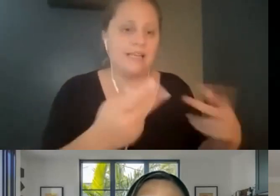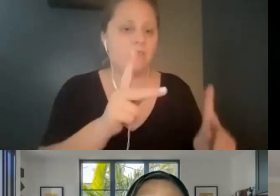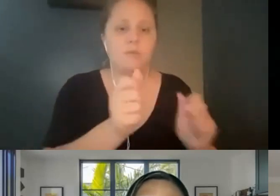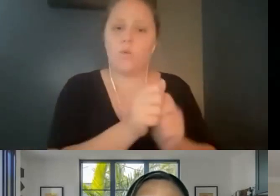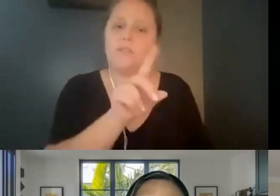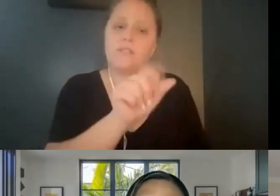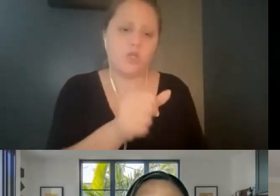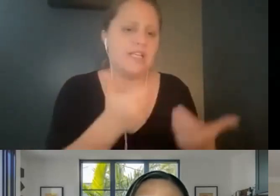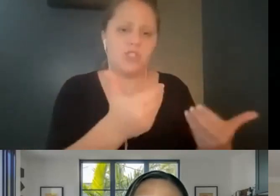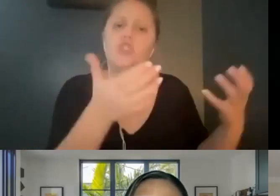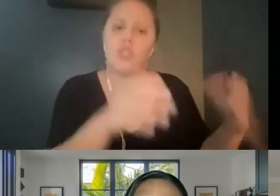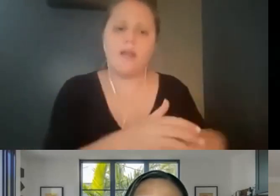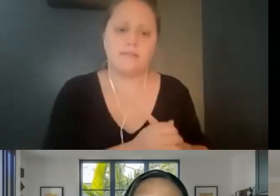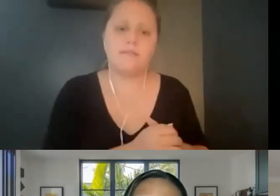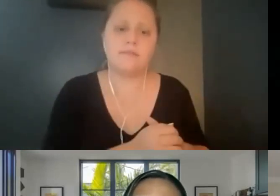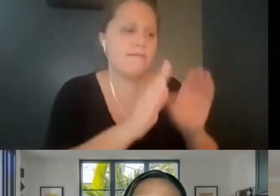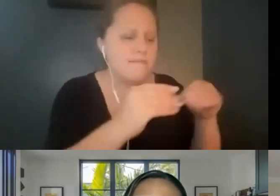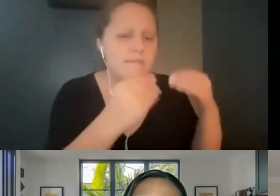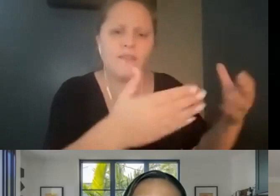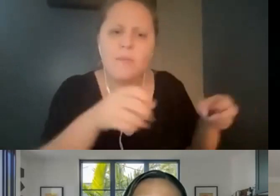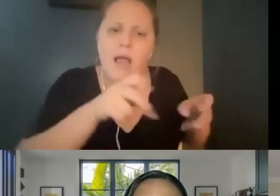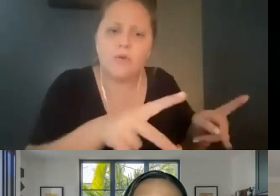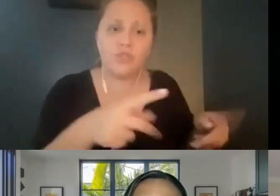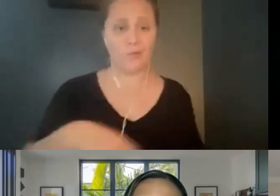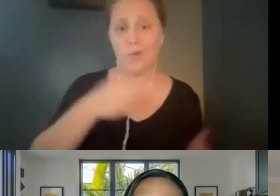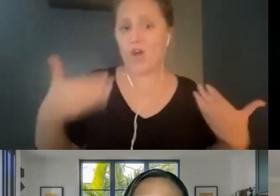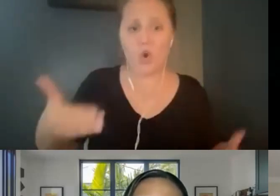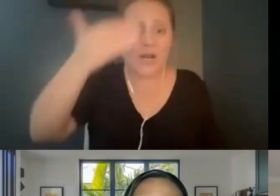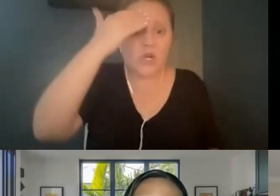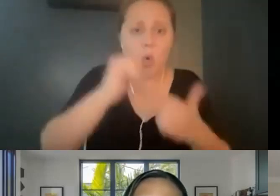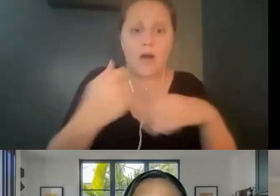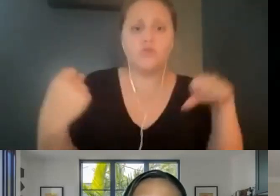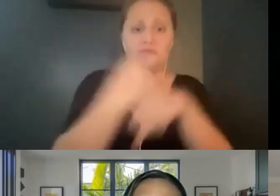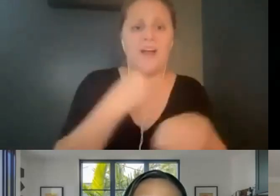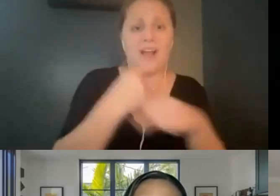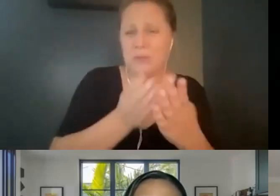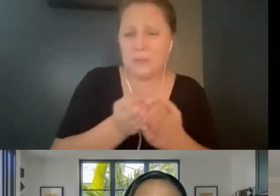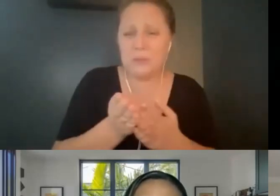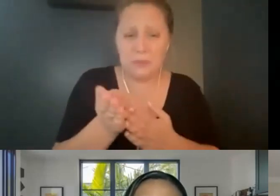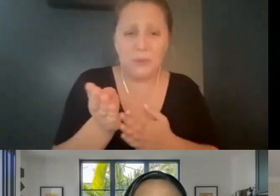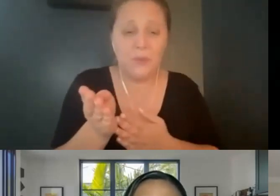Give them that road. We already know how to fight, as Michelle was saying it takes an army